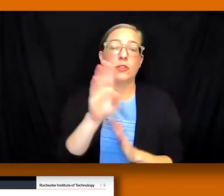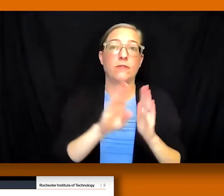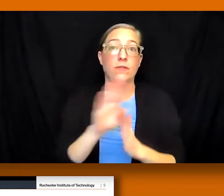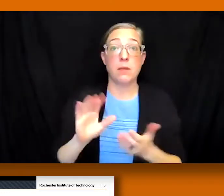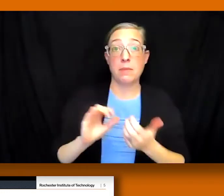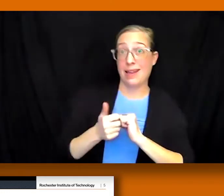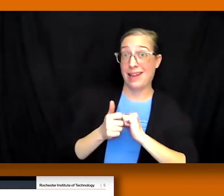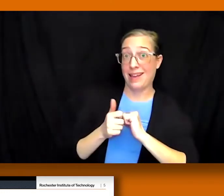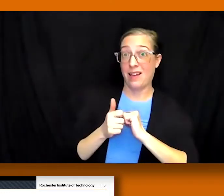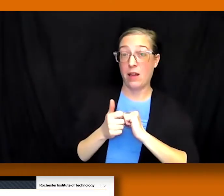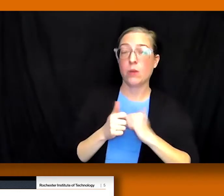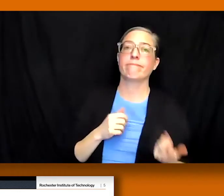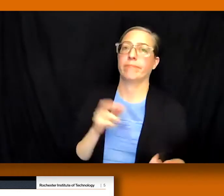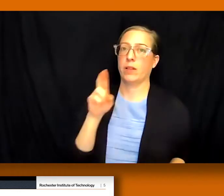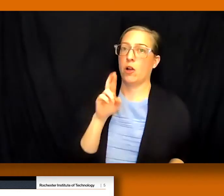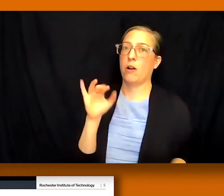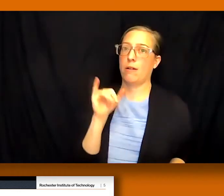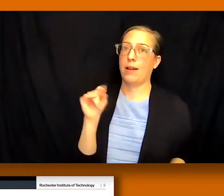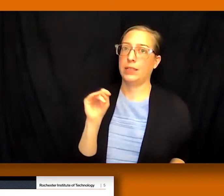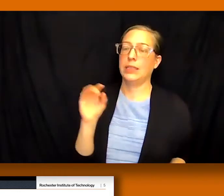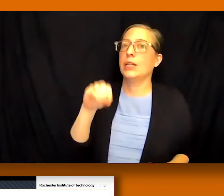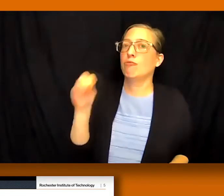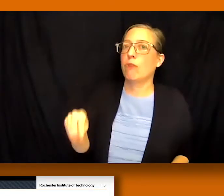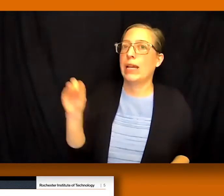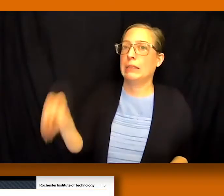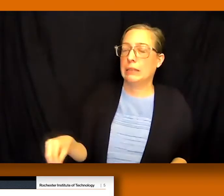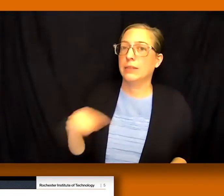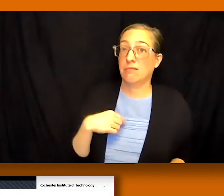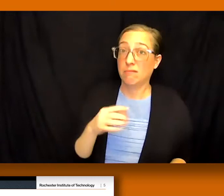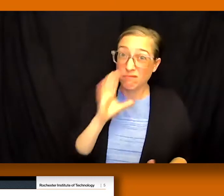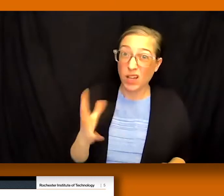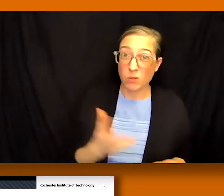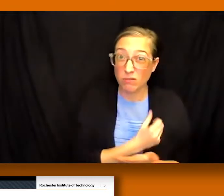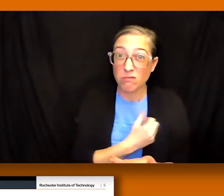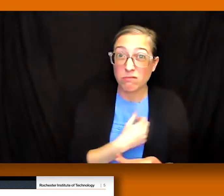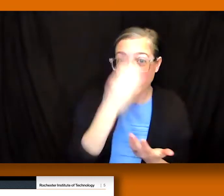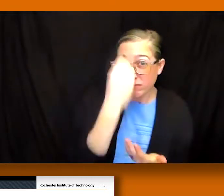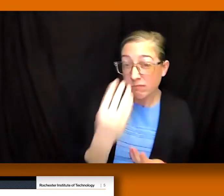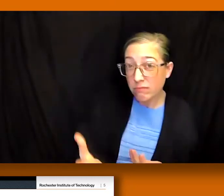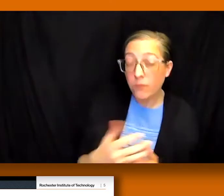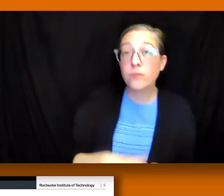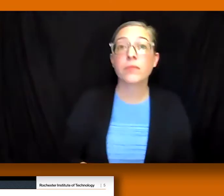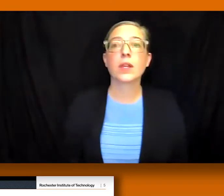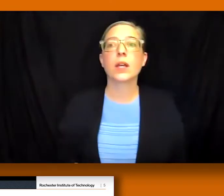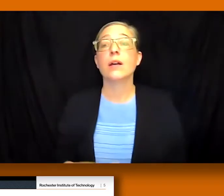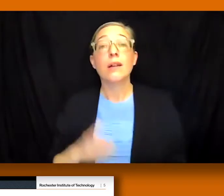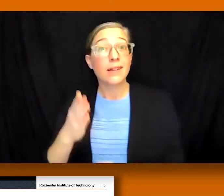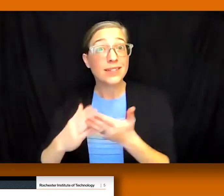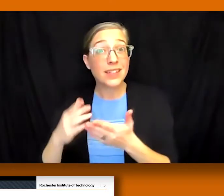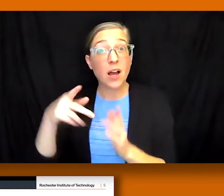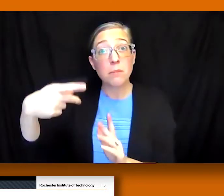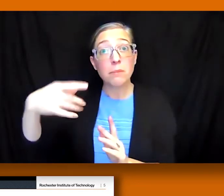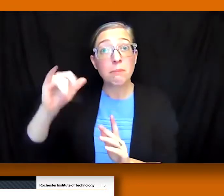Uh, some experienced PI's prefer to send me a list of personnel and effort, um, in an e-mail,